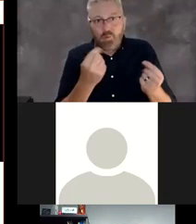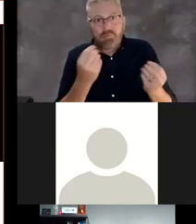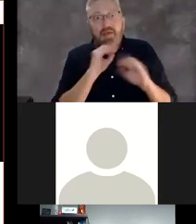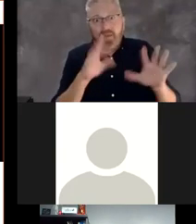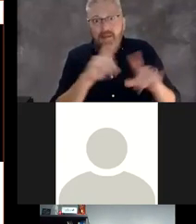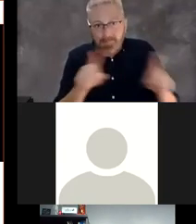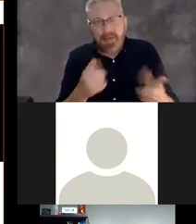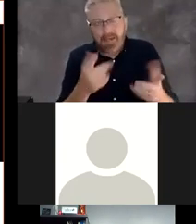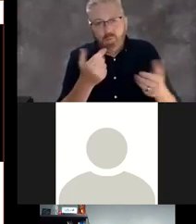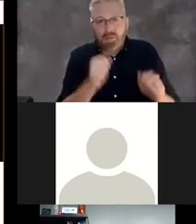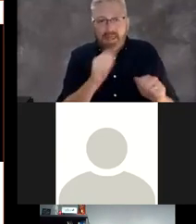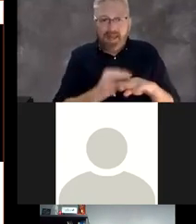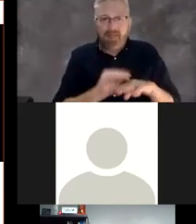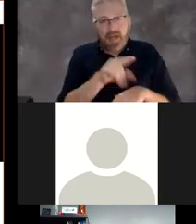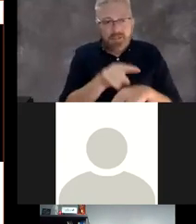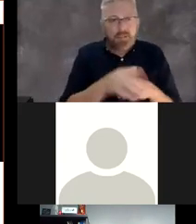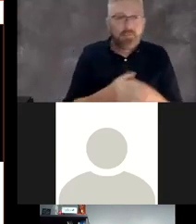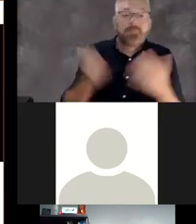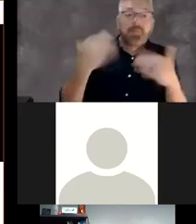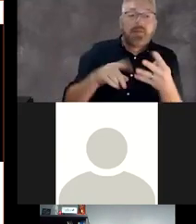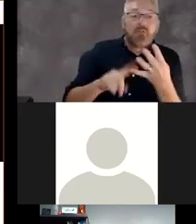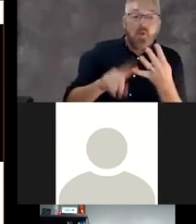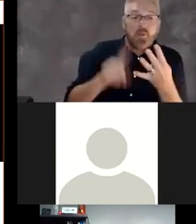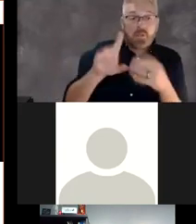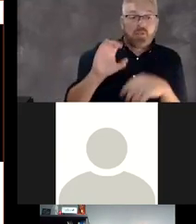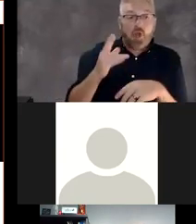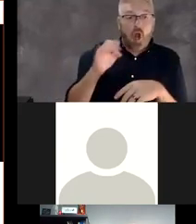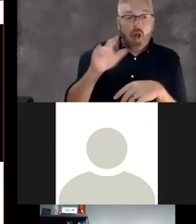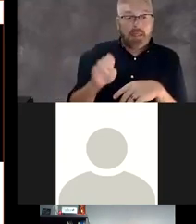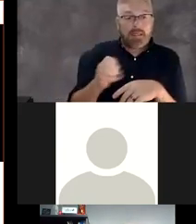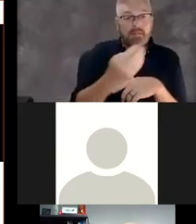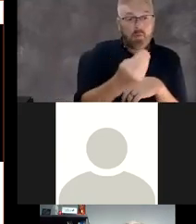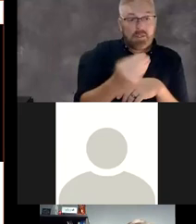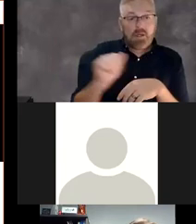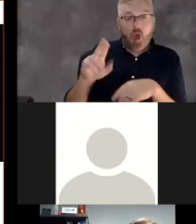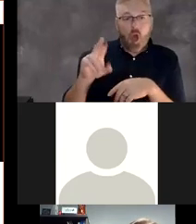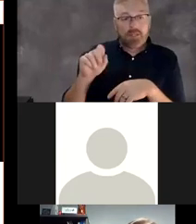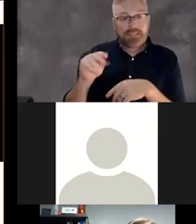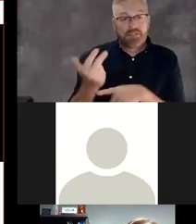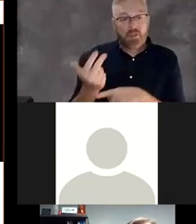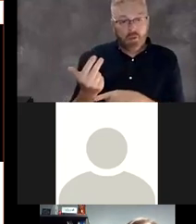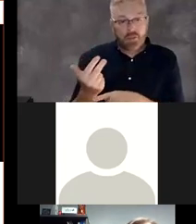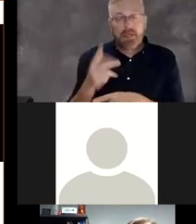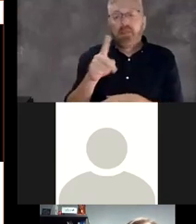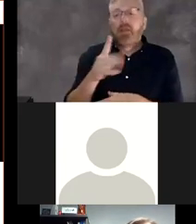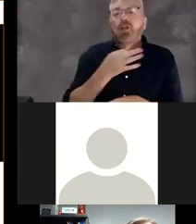CONSENT SCENARIO 4. CHARLIE IS 14, AUSTIN IS ALSO 14. THEY MUTUALLY ENGAGE IN SEXUAL